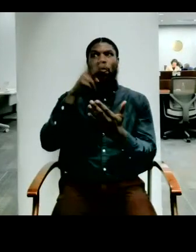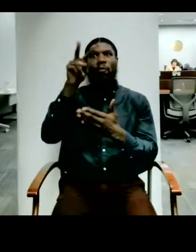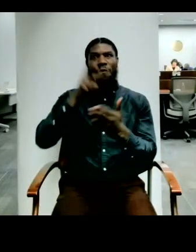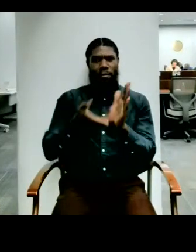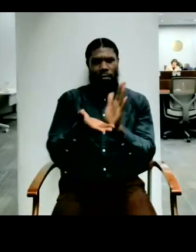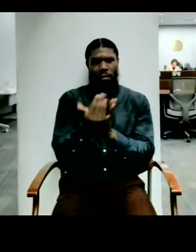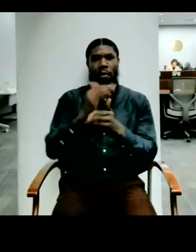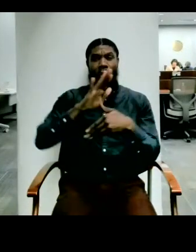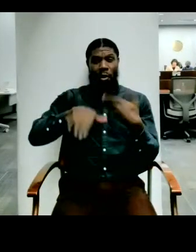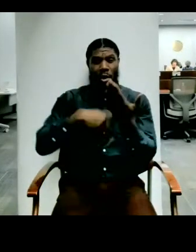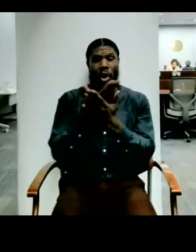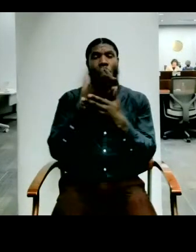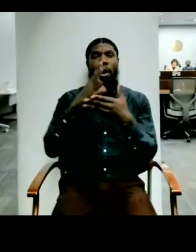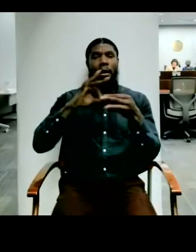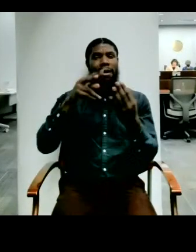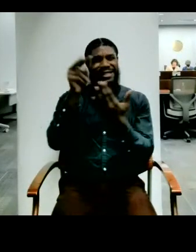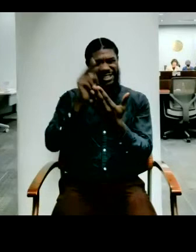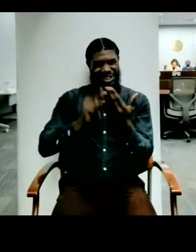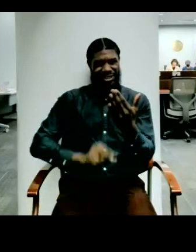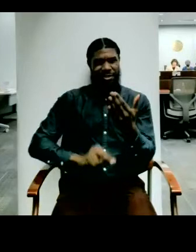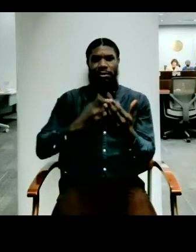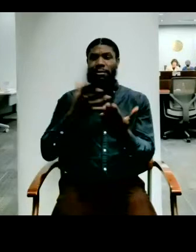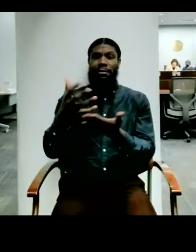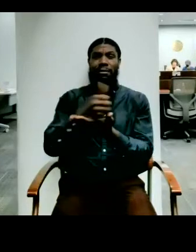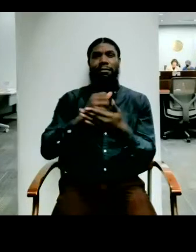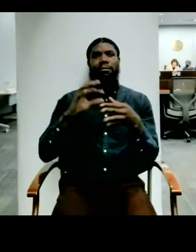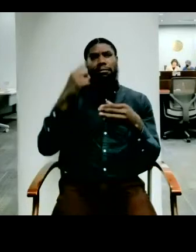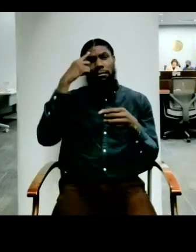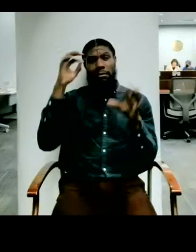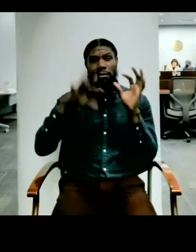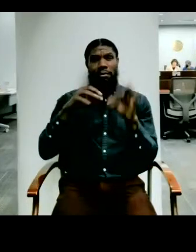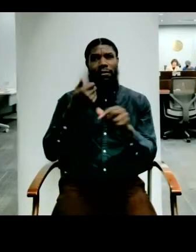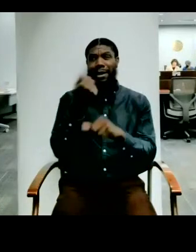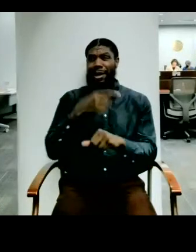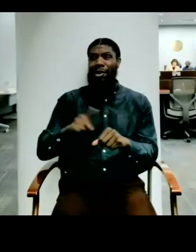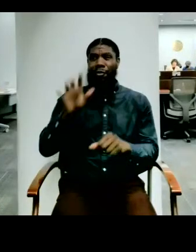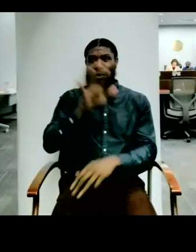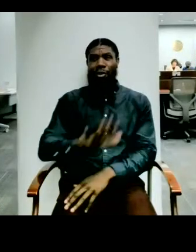to get input from anyone in the world who wants to submit a comment and to deal with them.